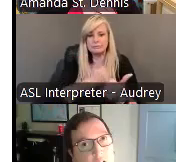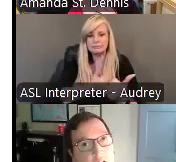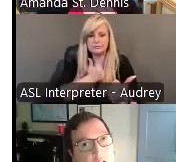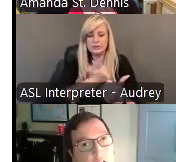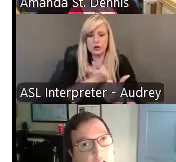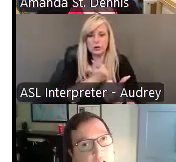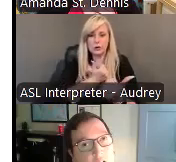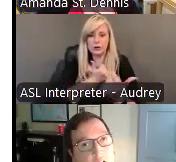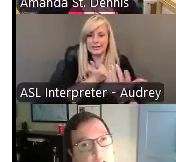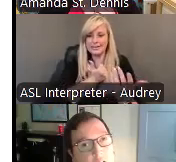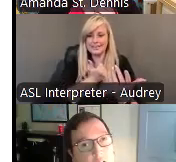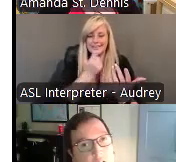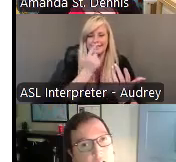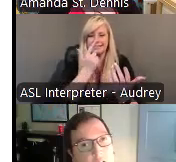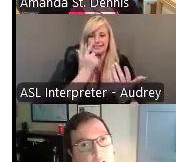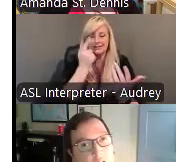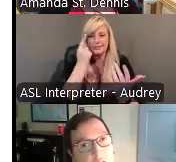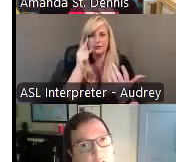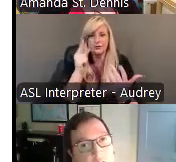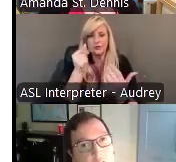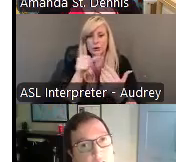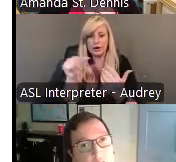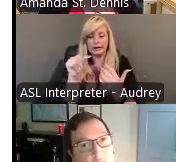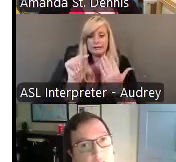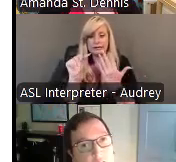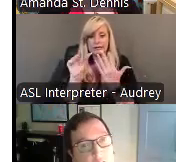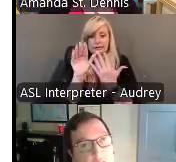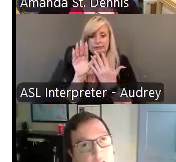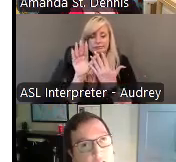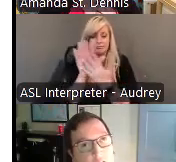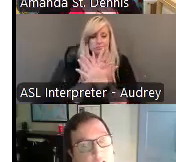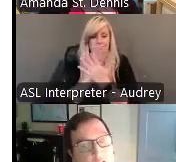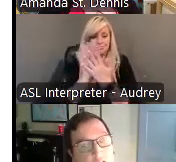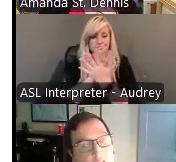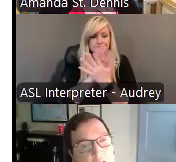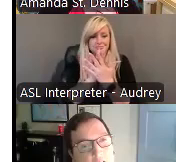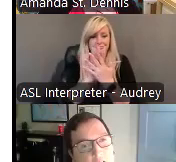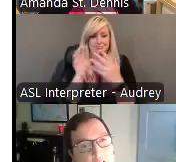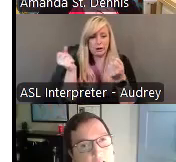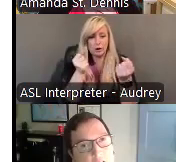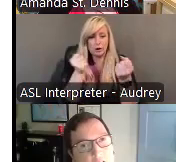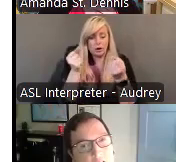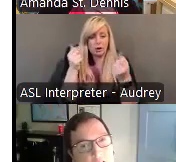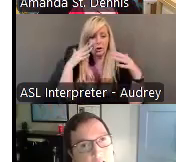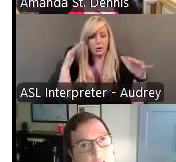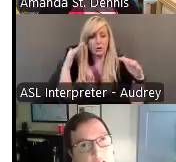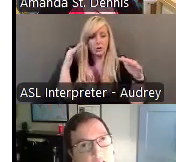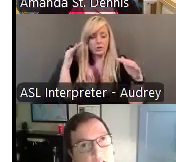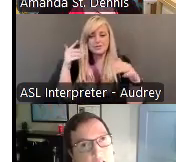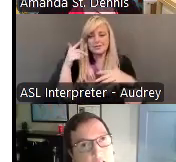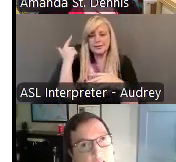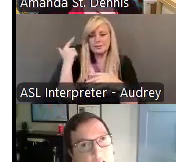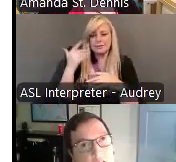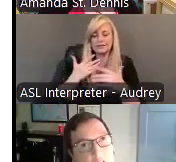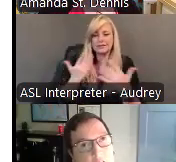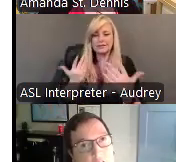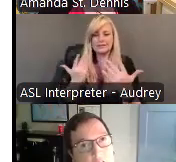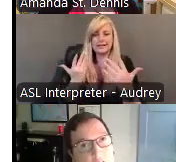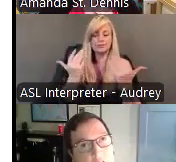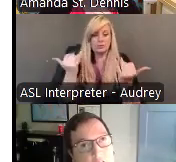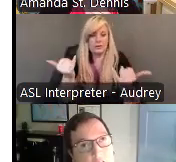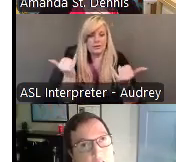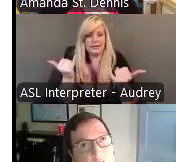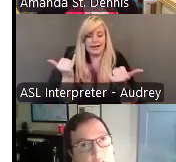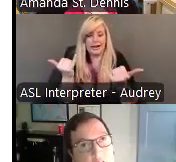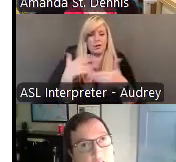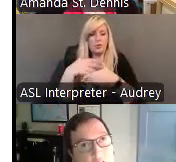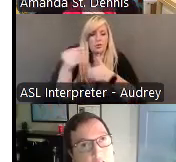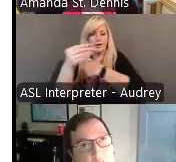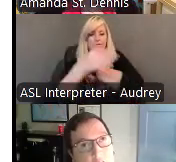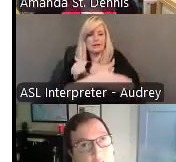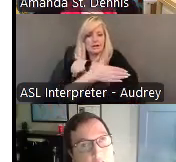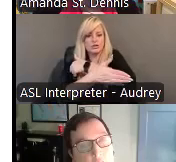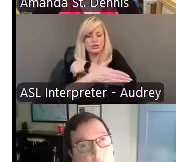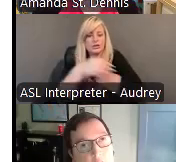upfront for any traffic noises you may hear from my background. I am overseas in Croatia,